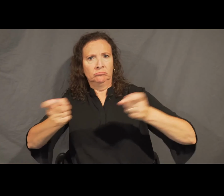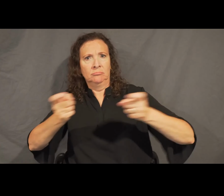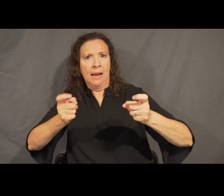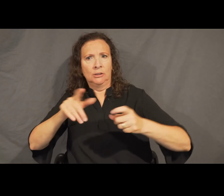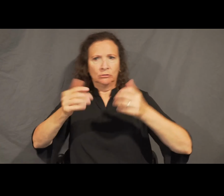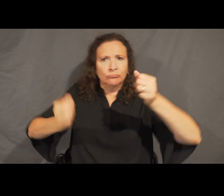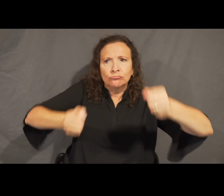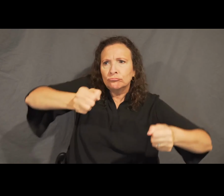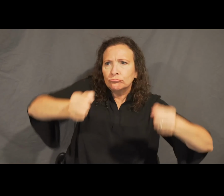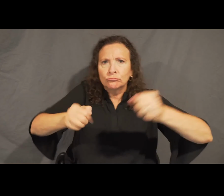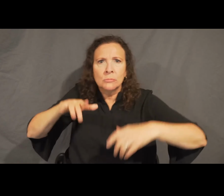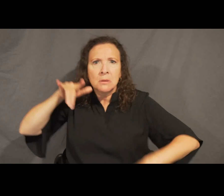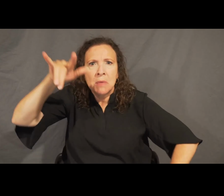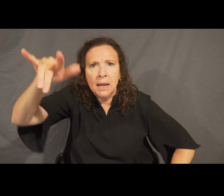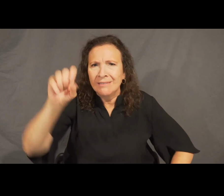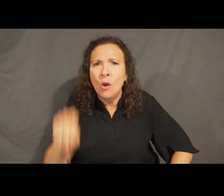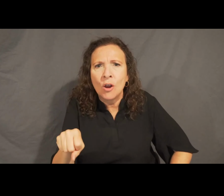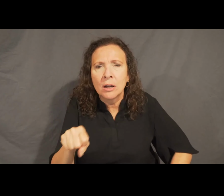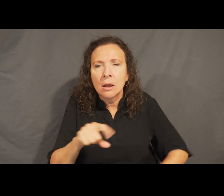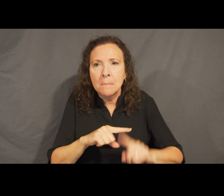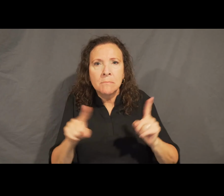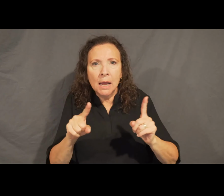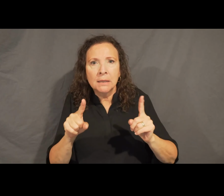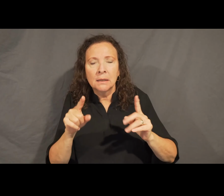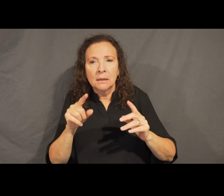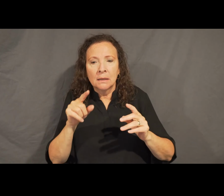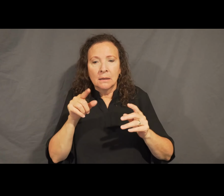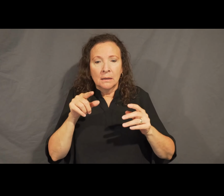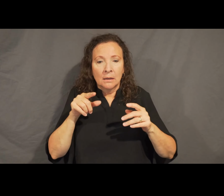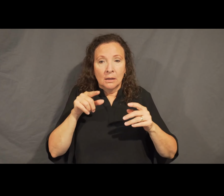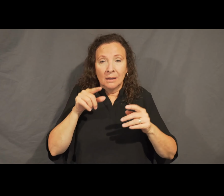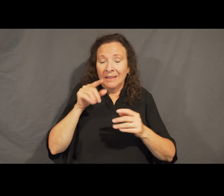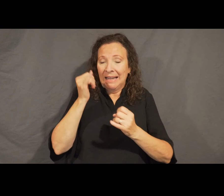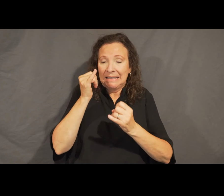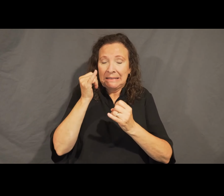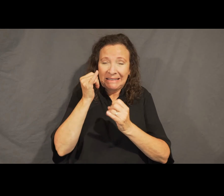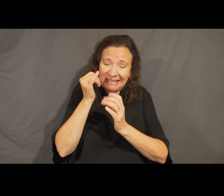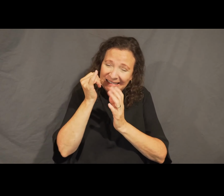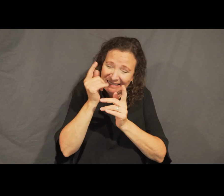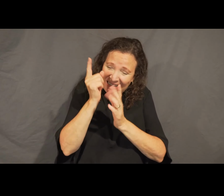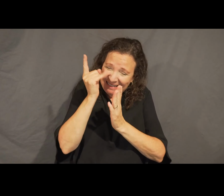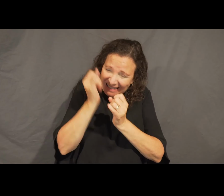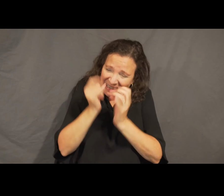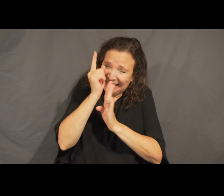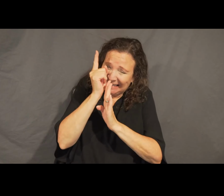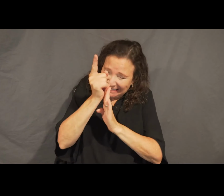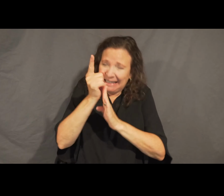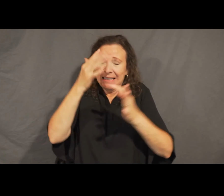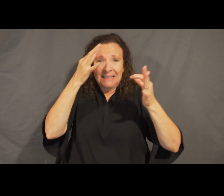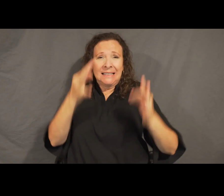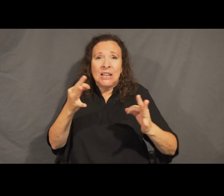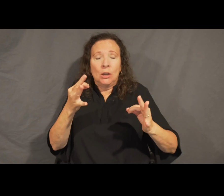But in the split-second decision moment, things were not working the way that they used to.